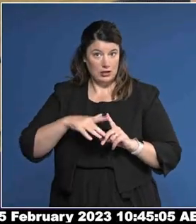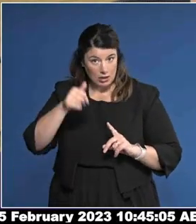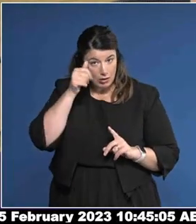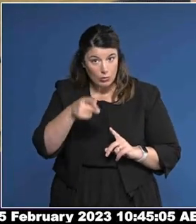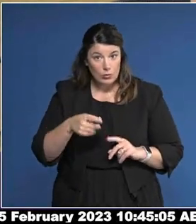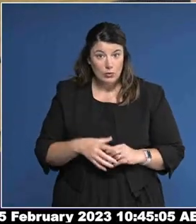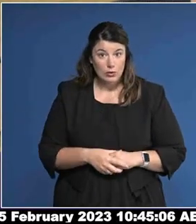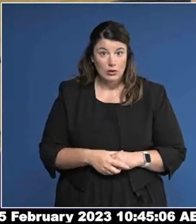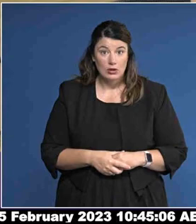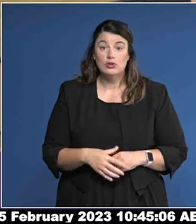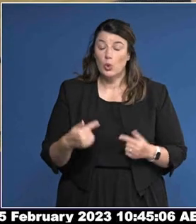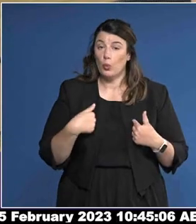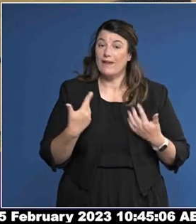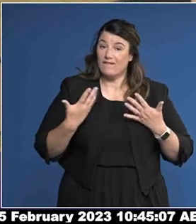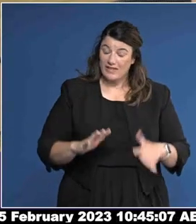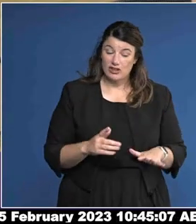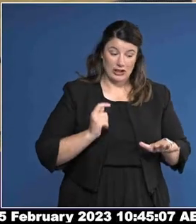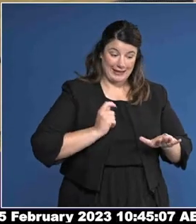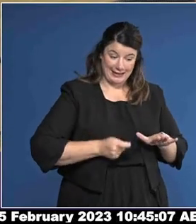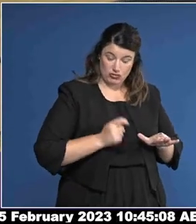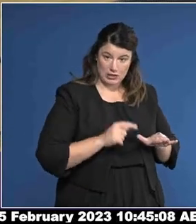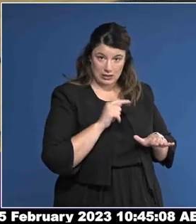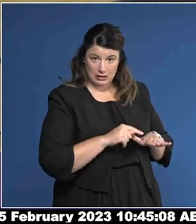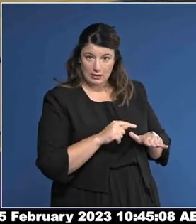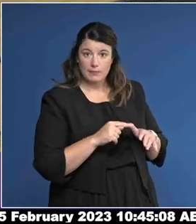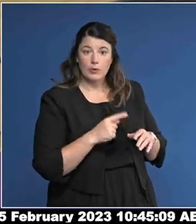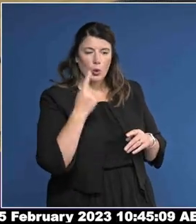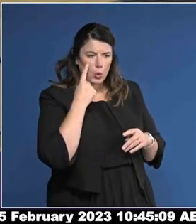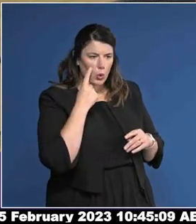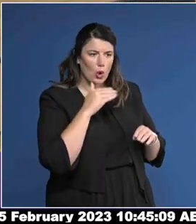conducted a hearing looking at the accessibility of mainstream health services